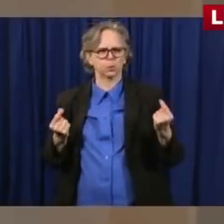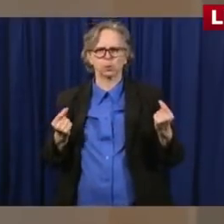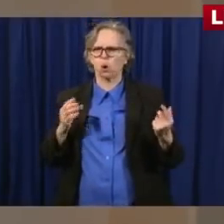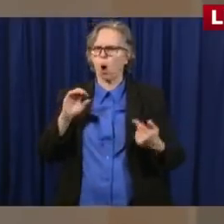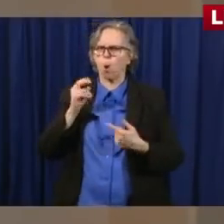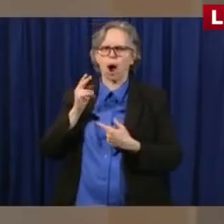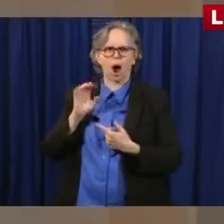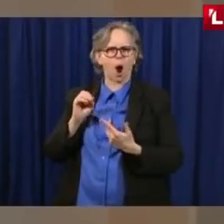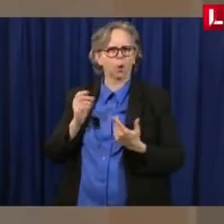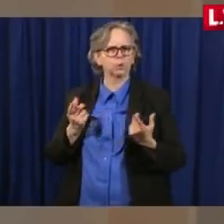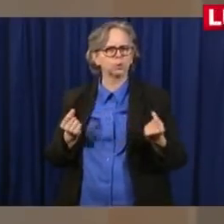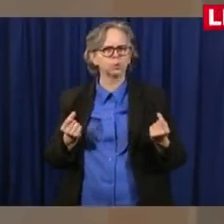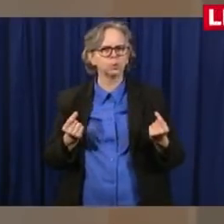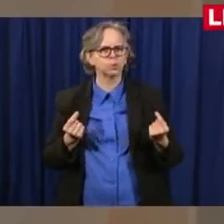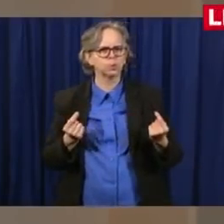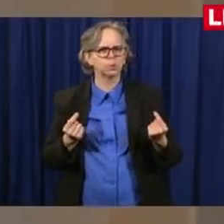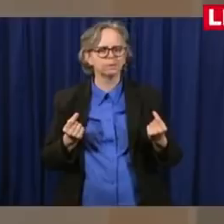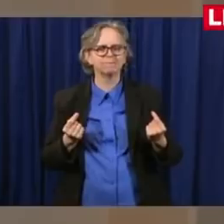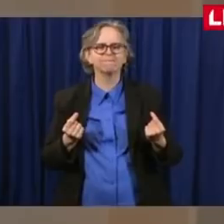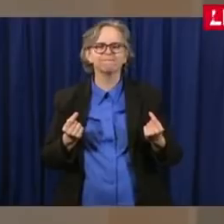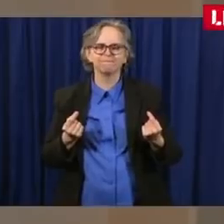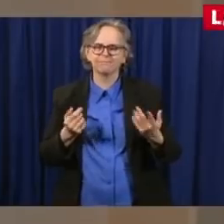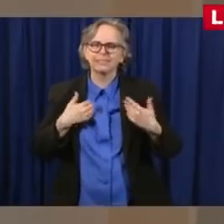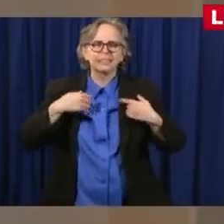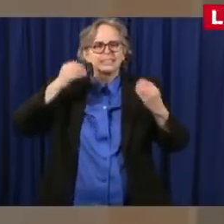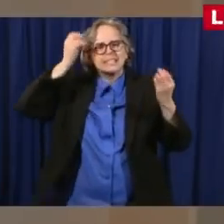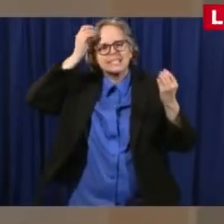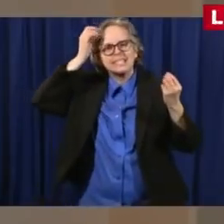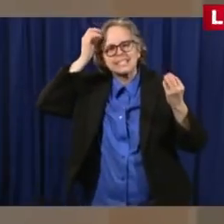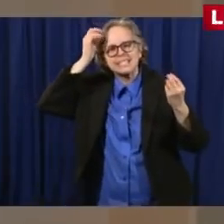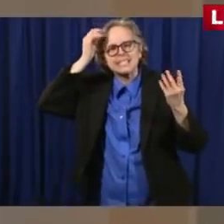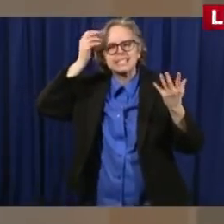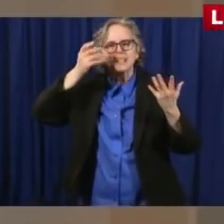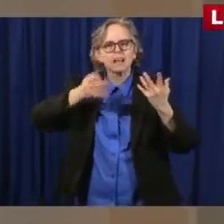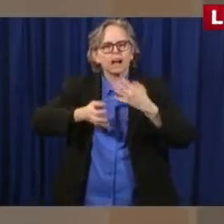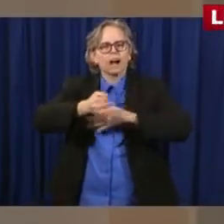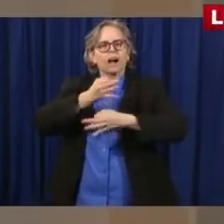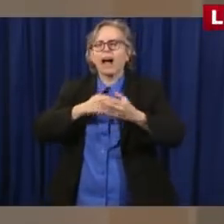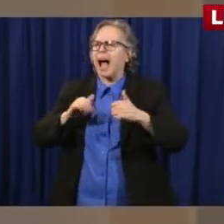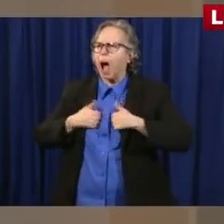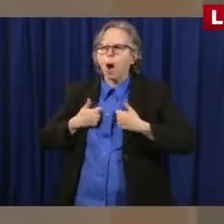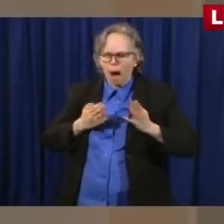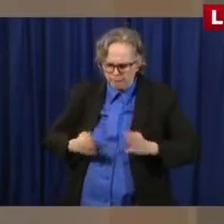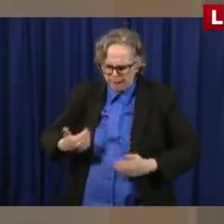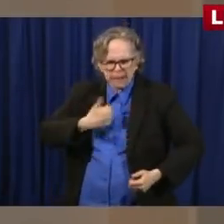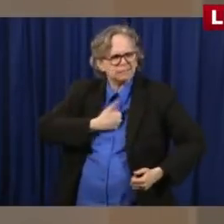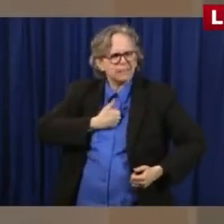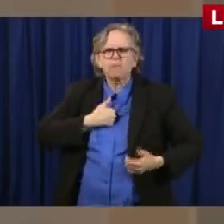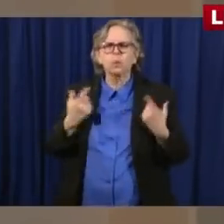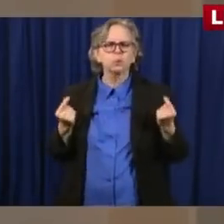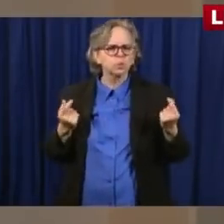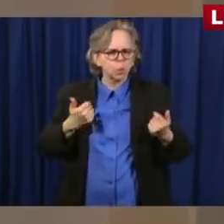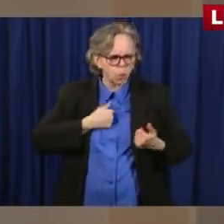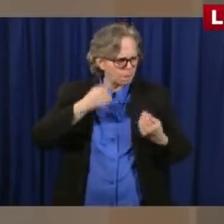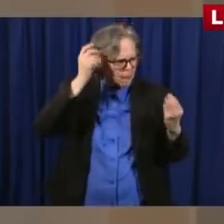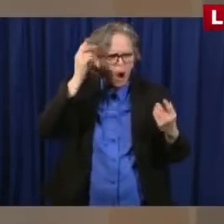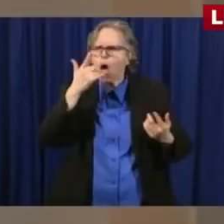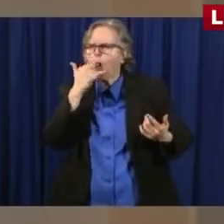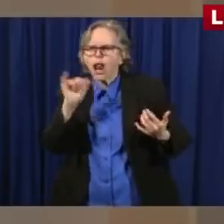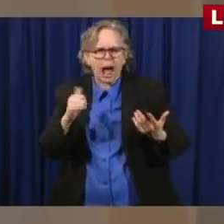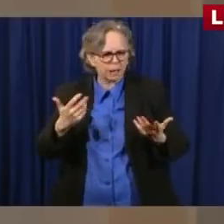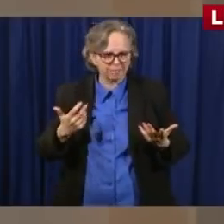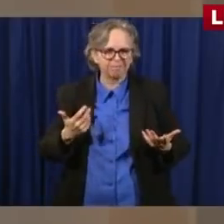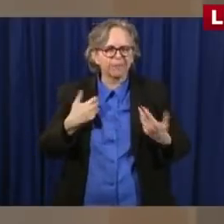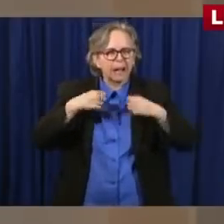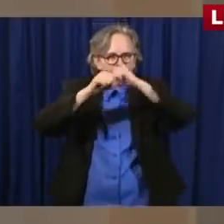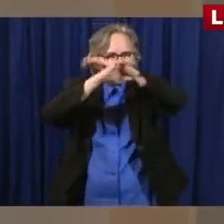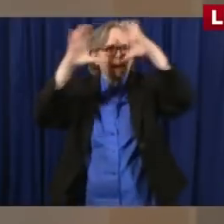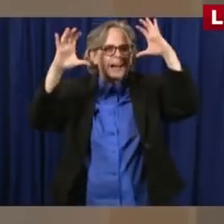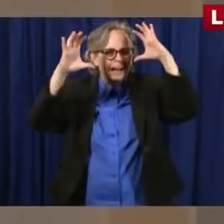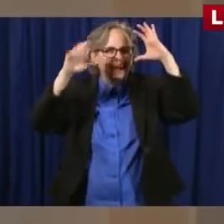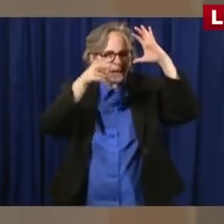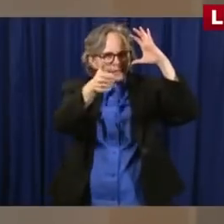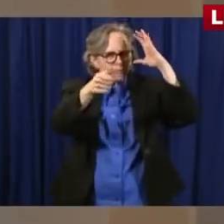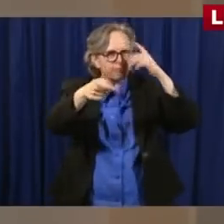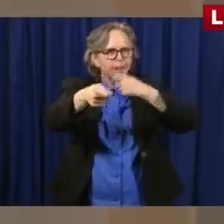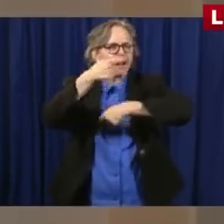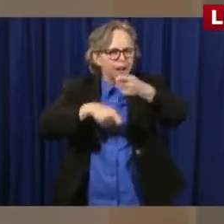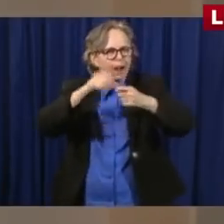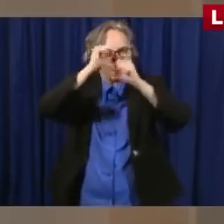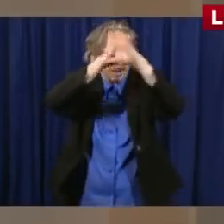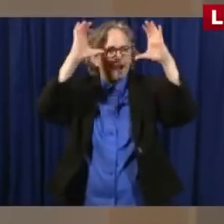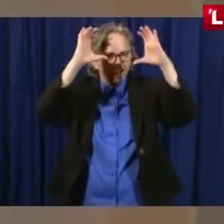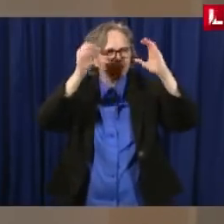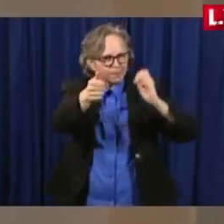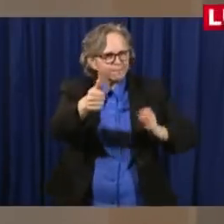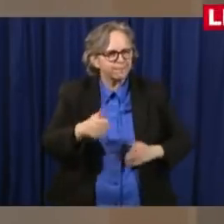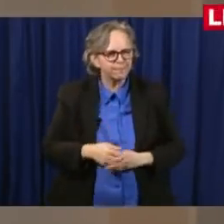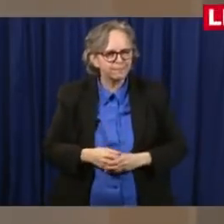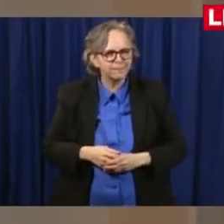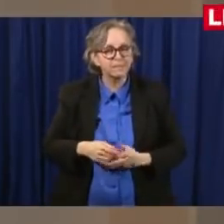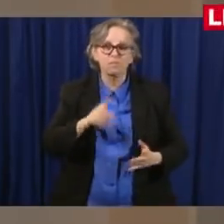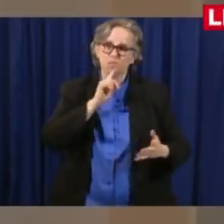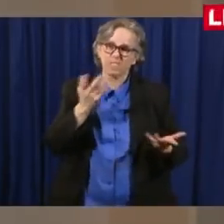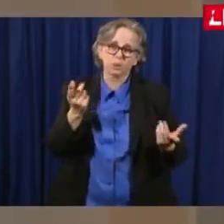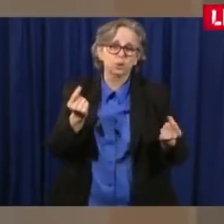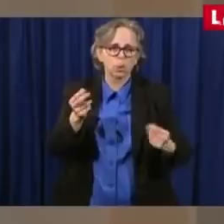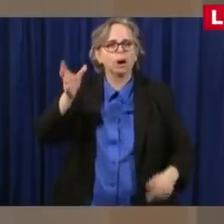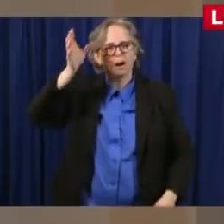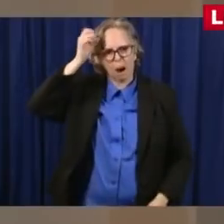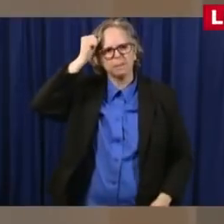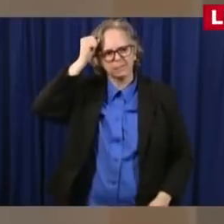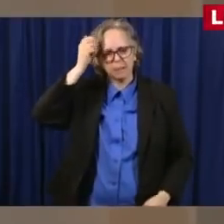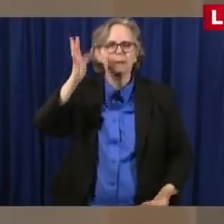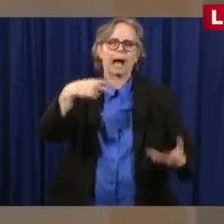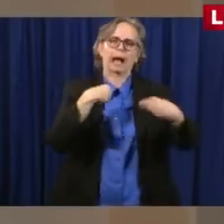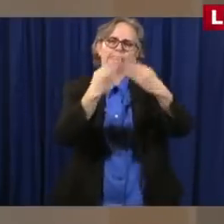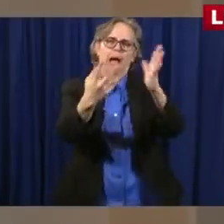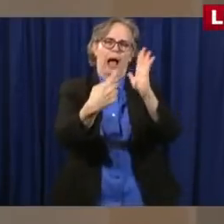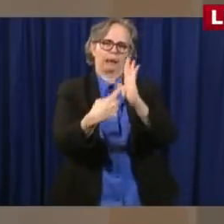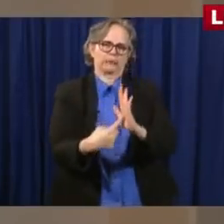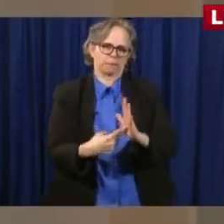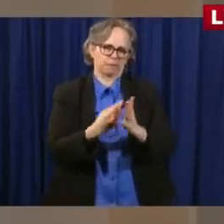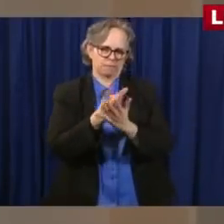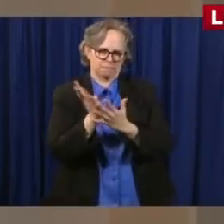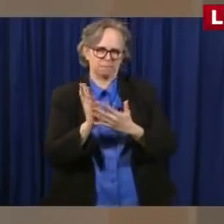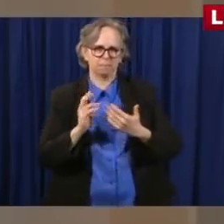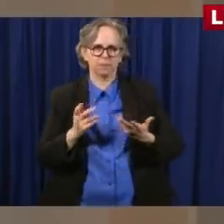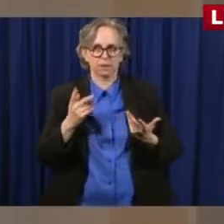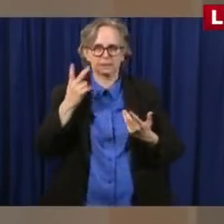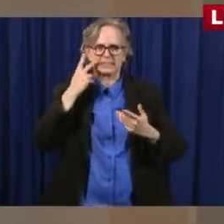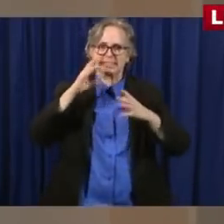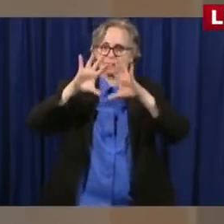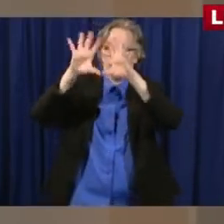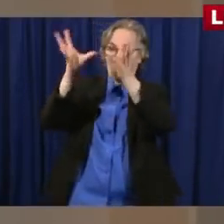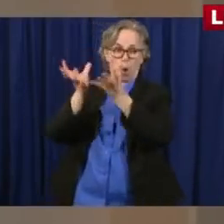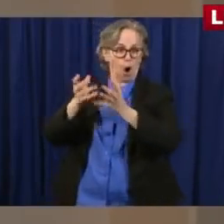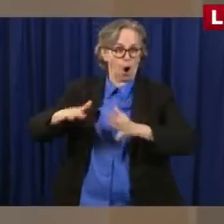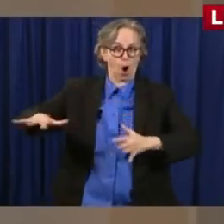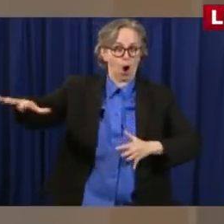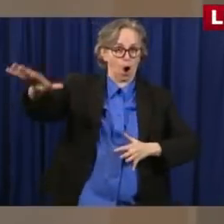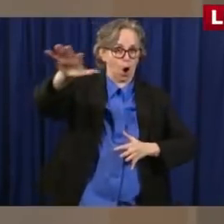WHAT DOES THIS LOOK LIKE?